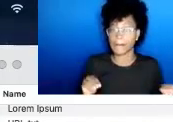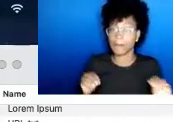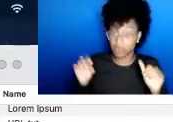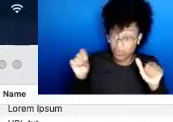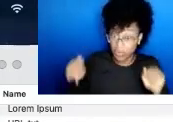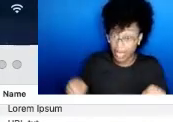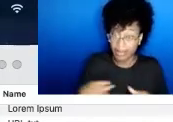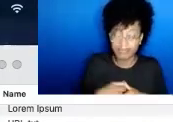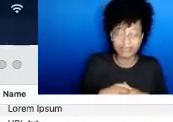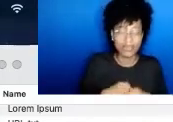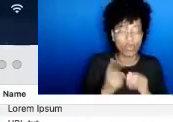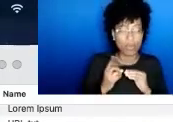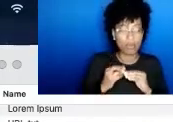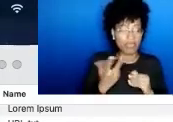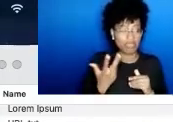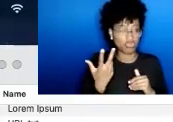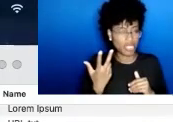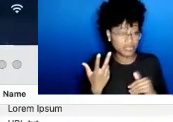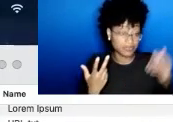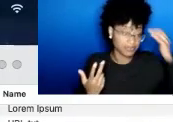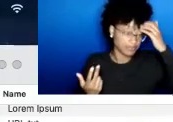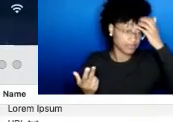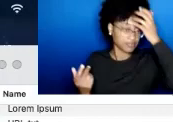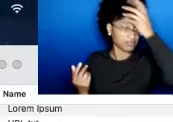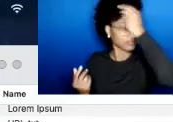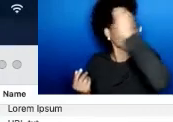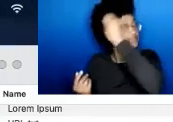we've got three images in here. 07:08:26 And you can move them around if you